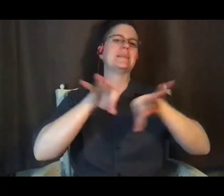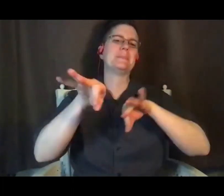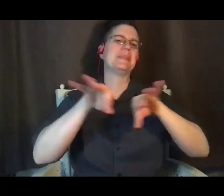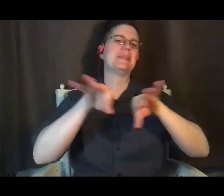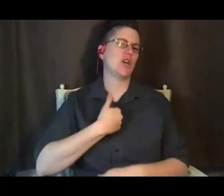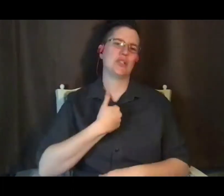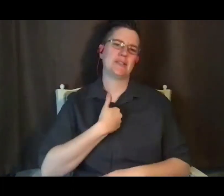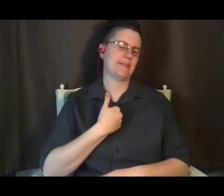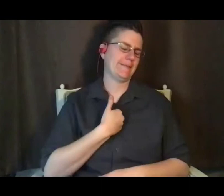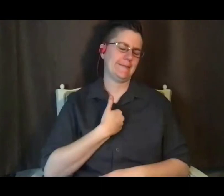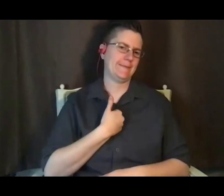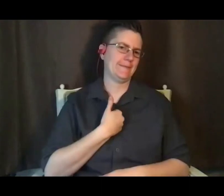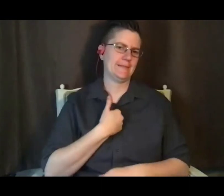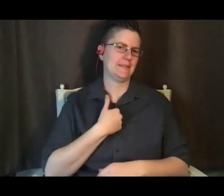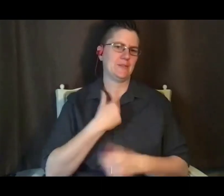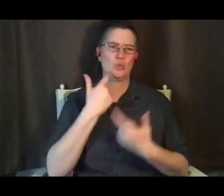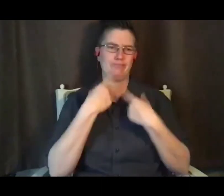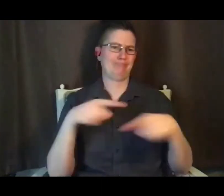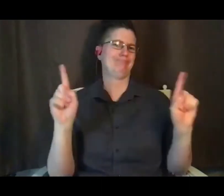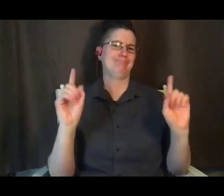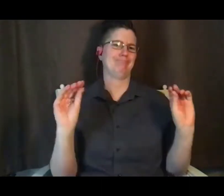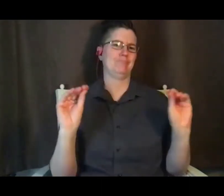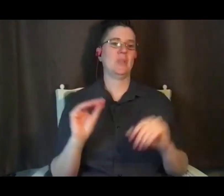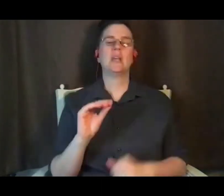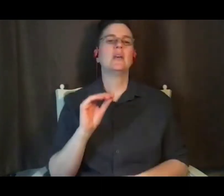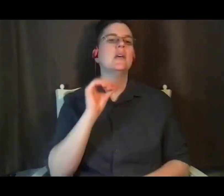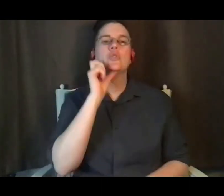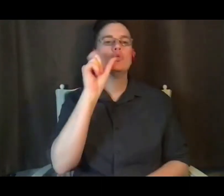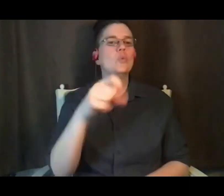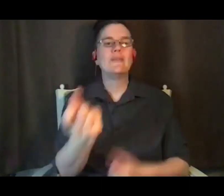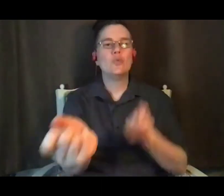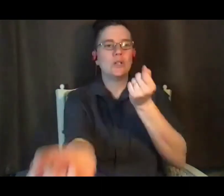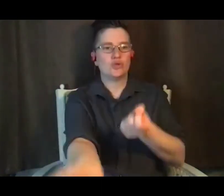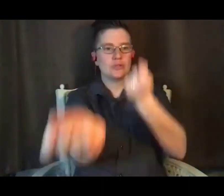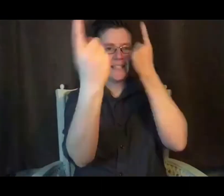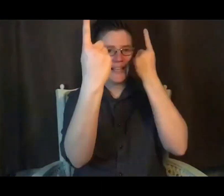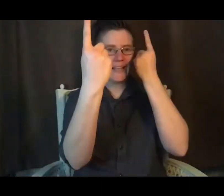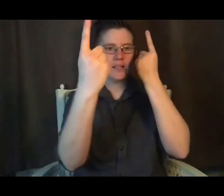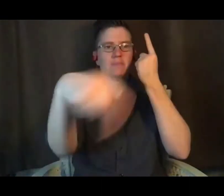you don't have to understand everybody else's experiences in order to believe